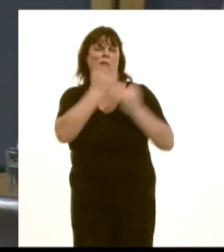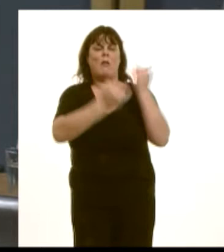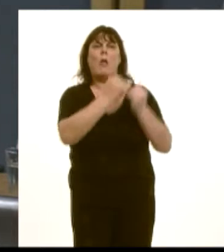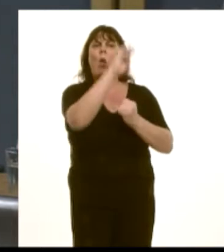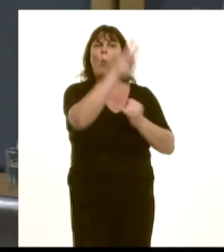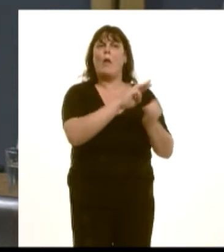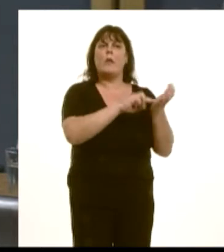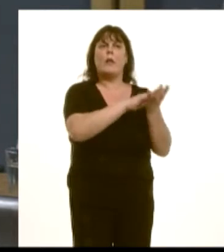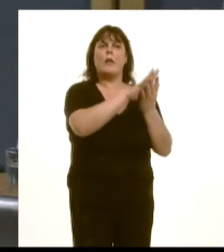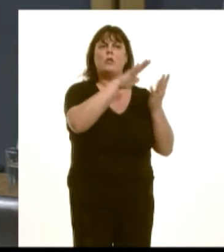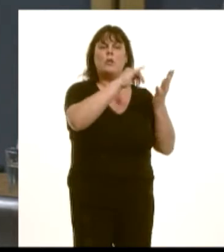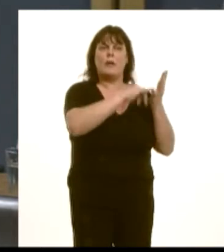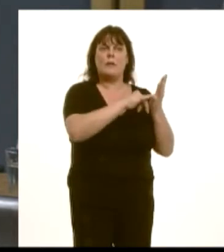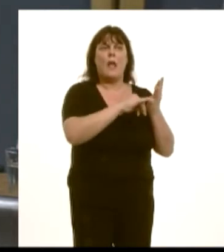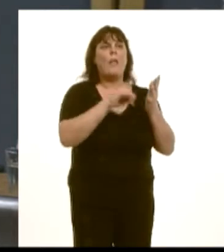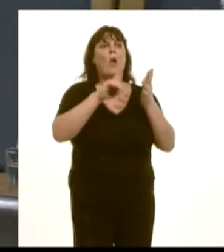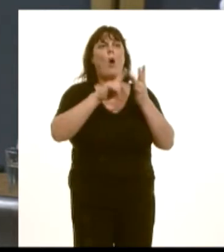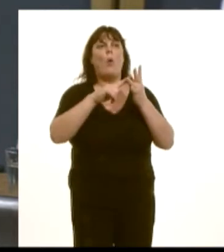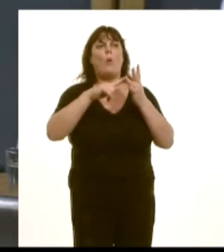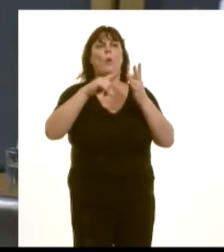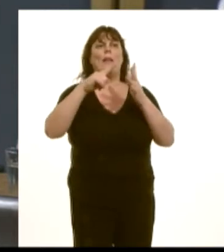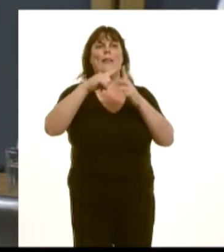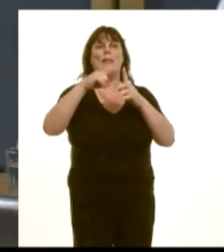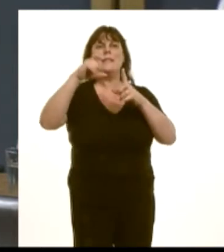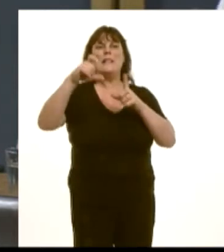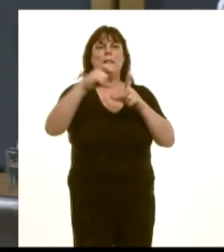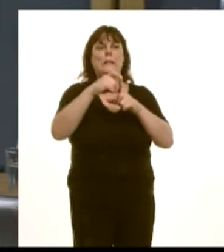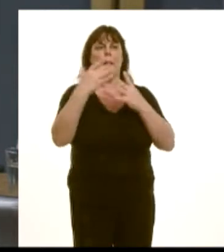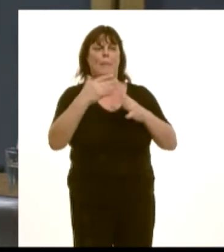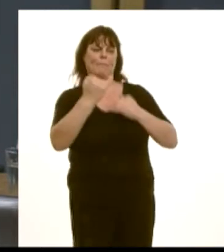into the NHS across the UK was highlighted. Could you provide an update on the progress